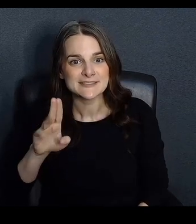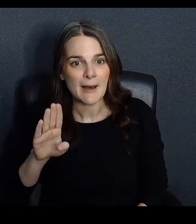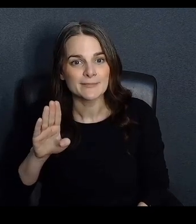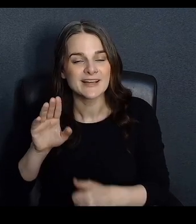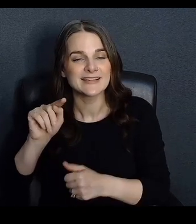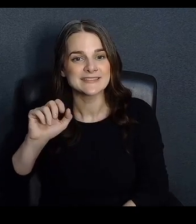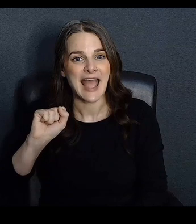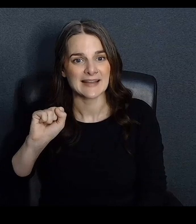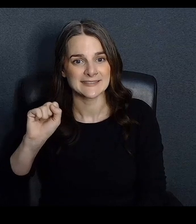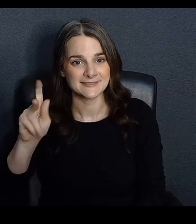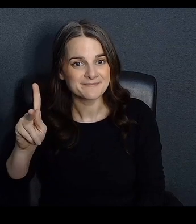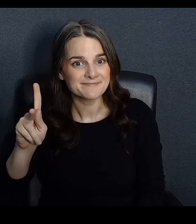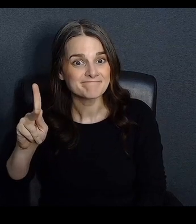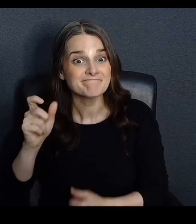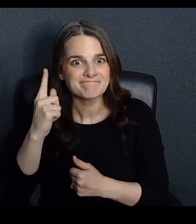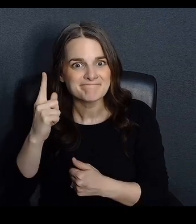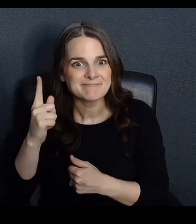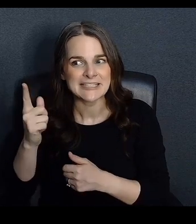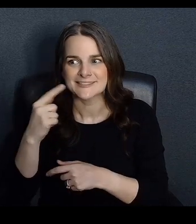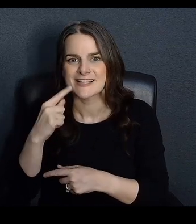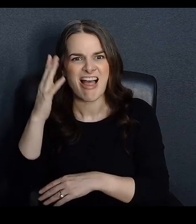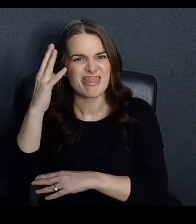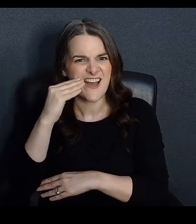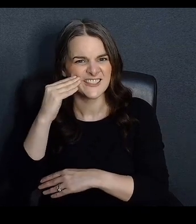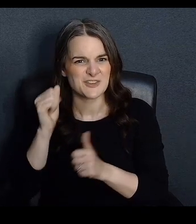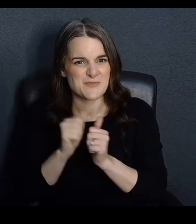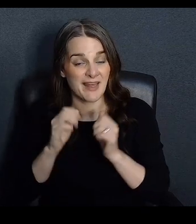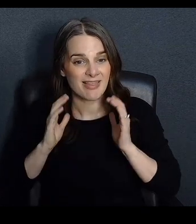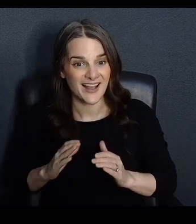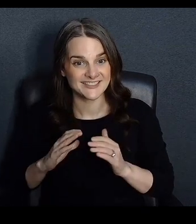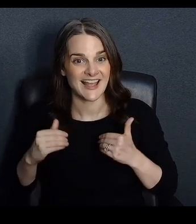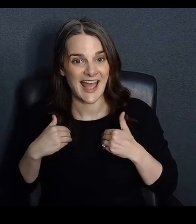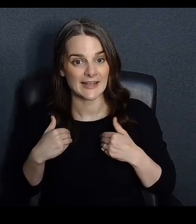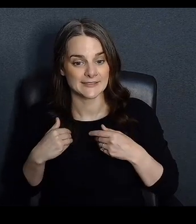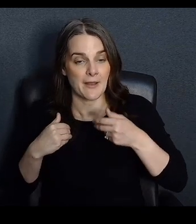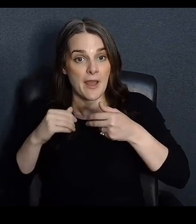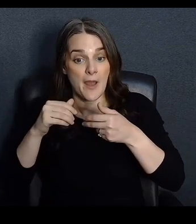So the example of lunch with clients, it's got three smaller checkboxes under there